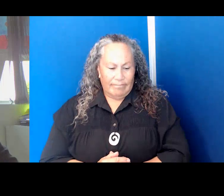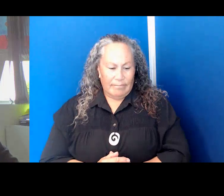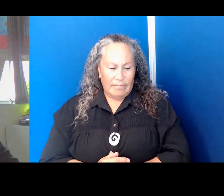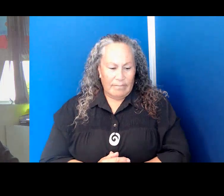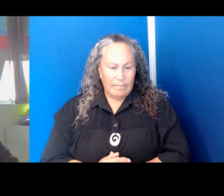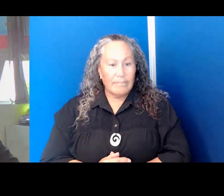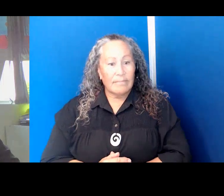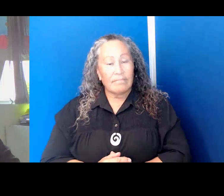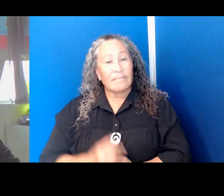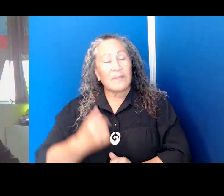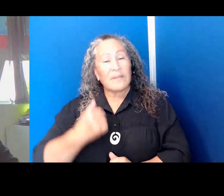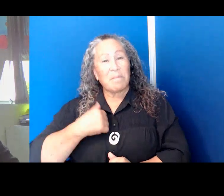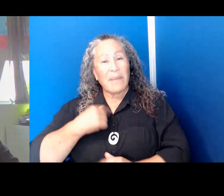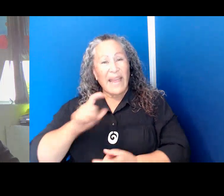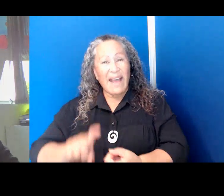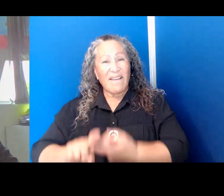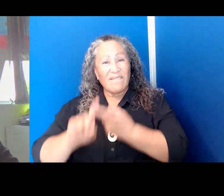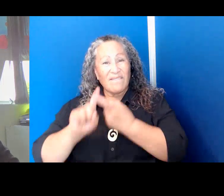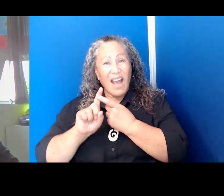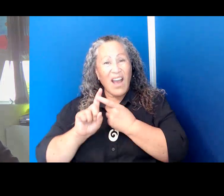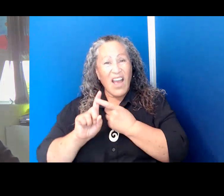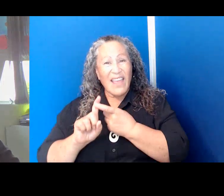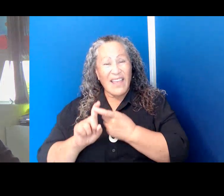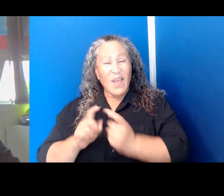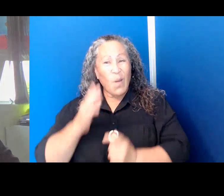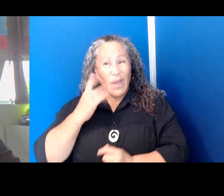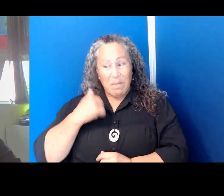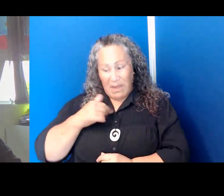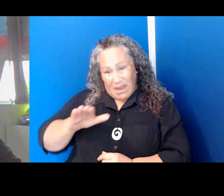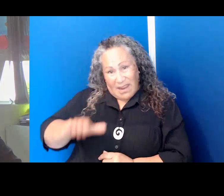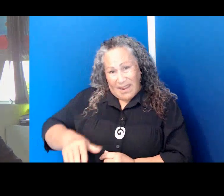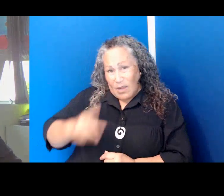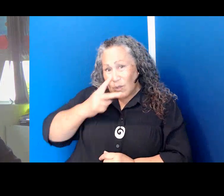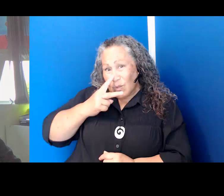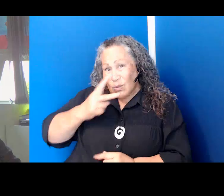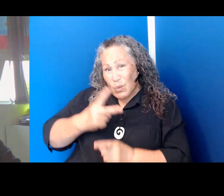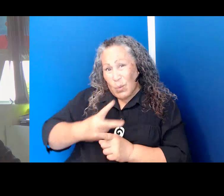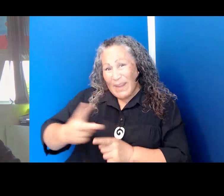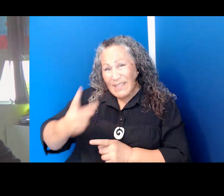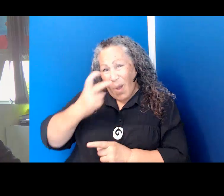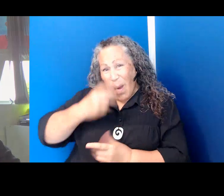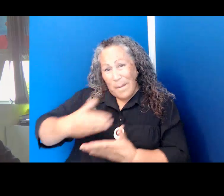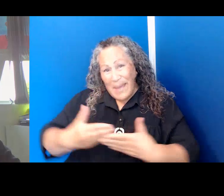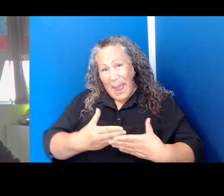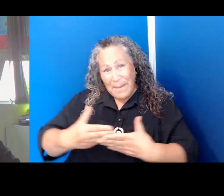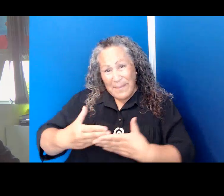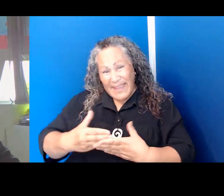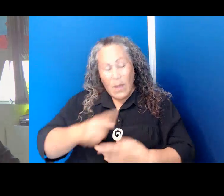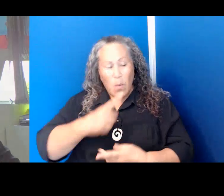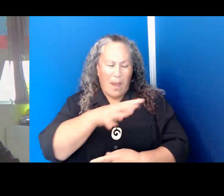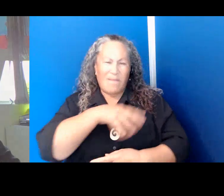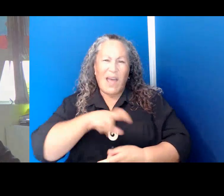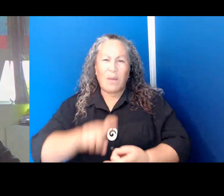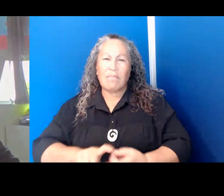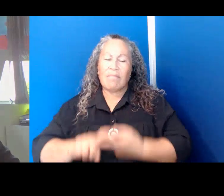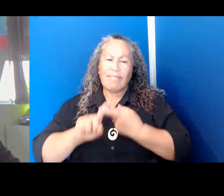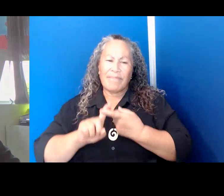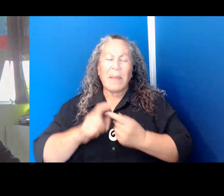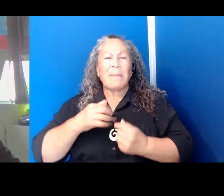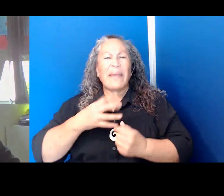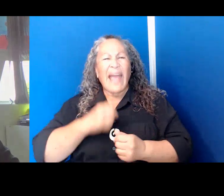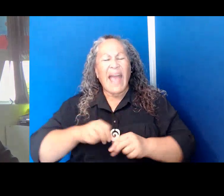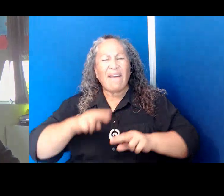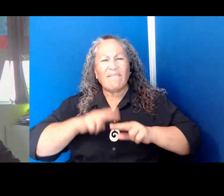whānau) right from when I was two weeks old, and I have Fetal Alcohol syndrome as well,